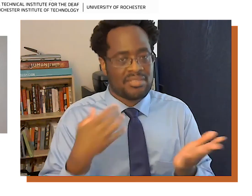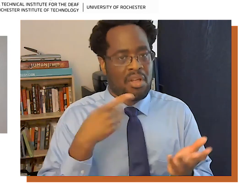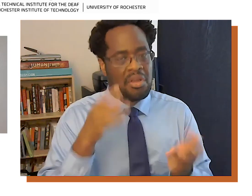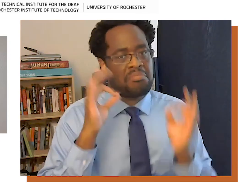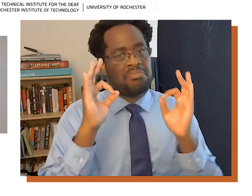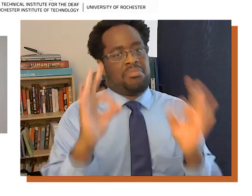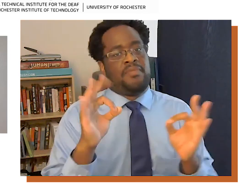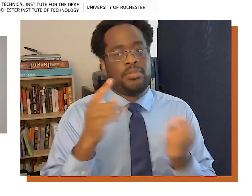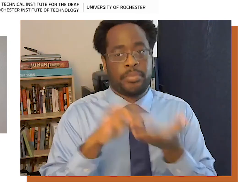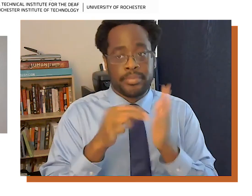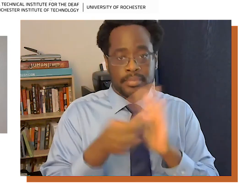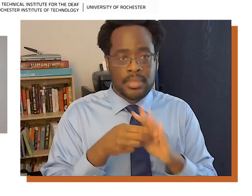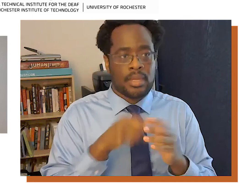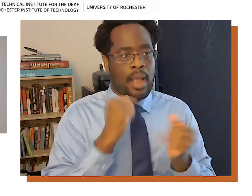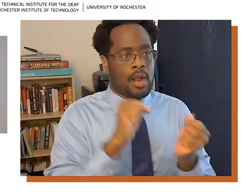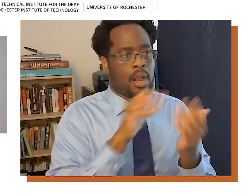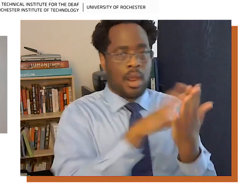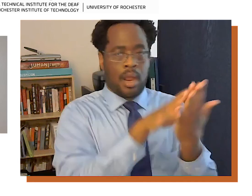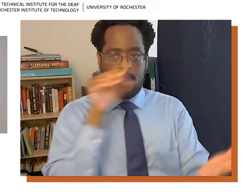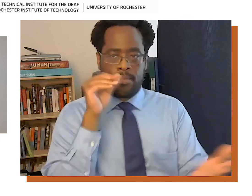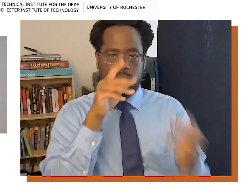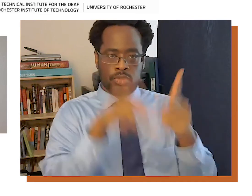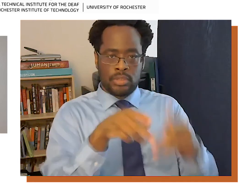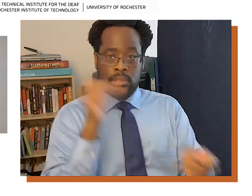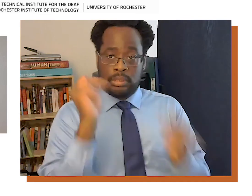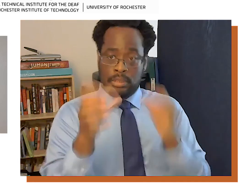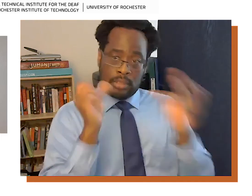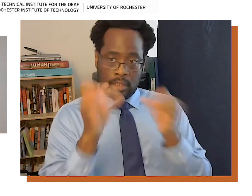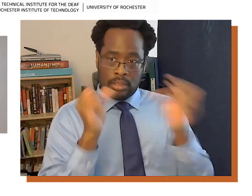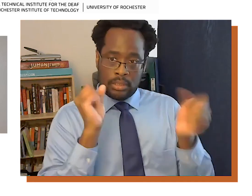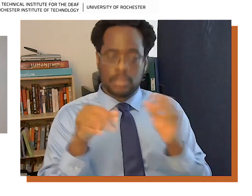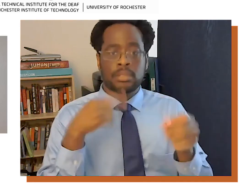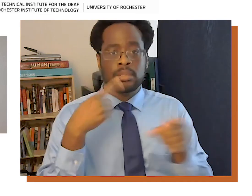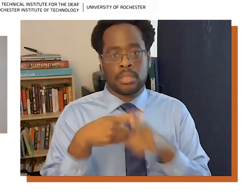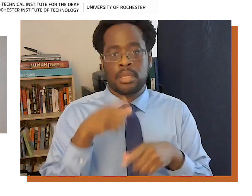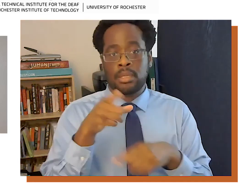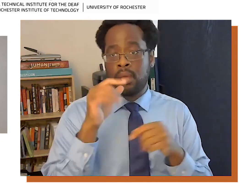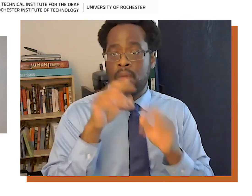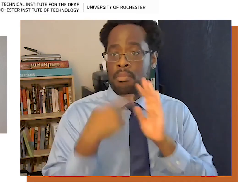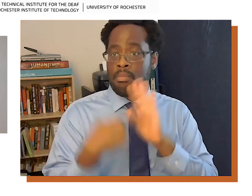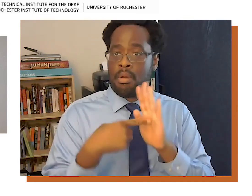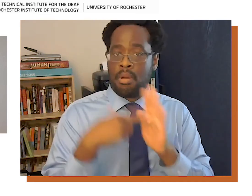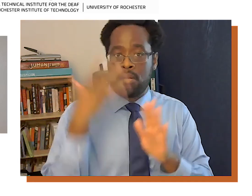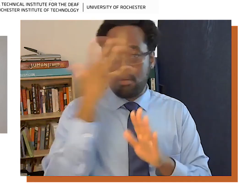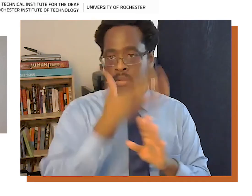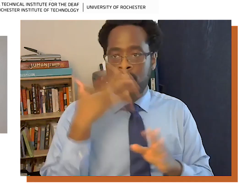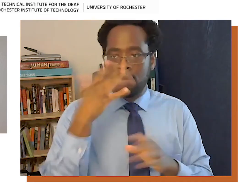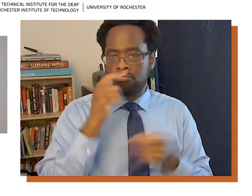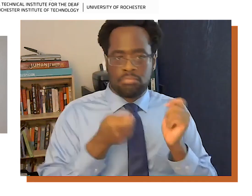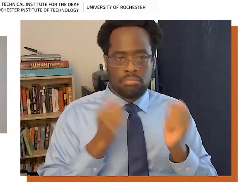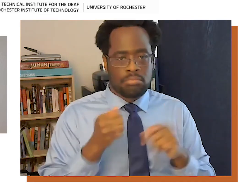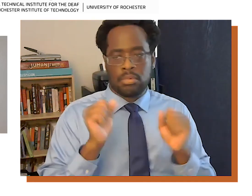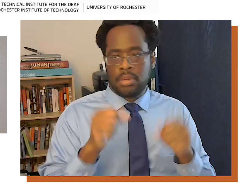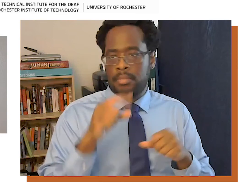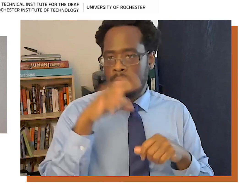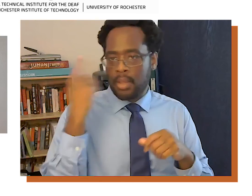so I could copy or replicate someone's signing style and features but could change out their appearance,